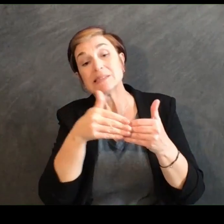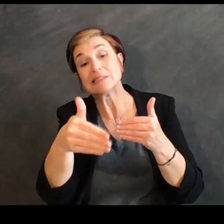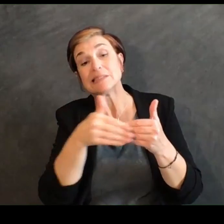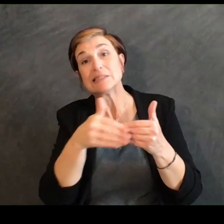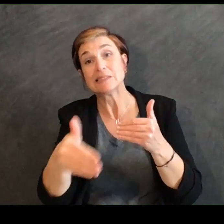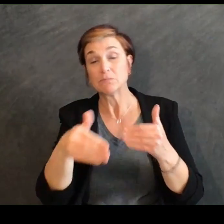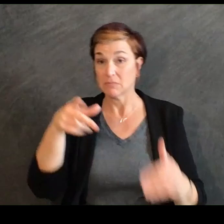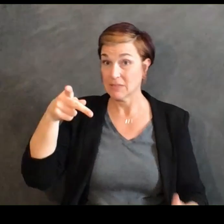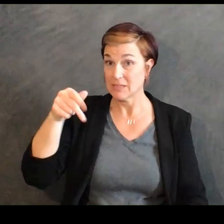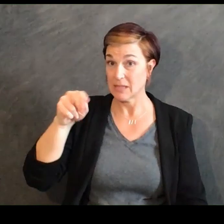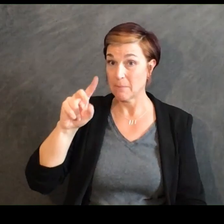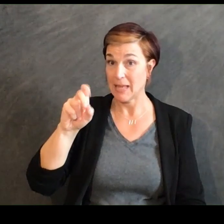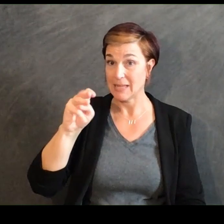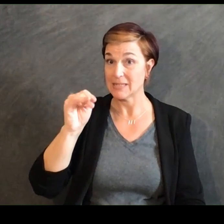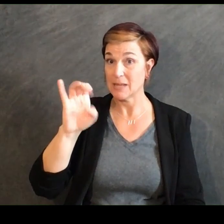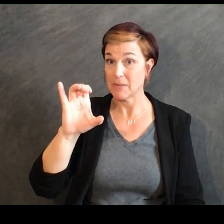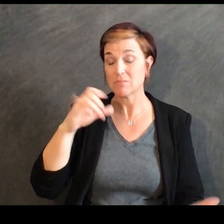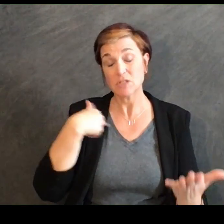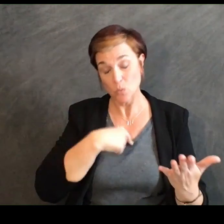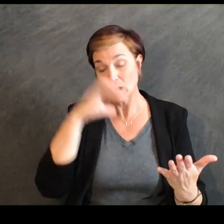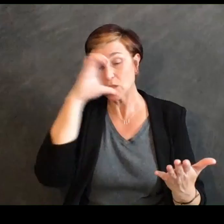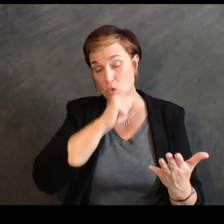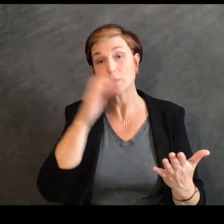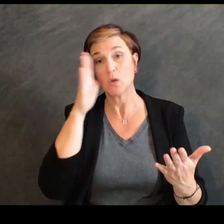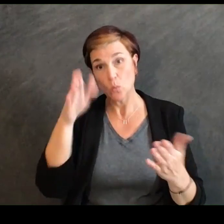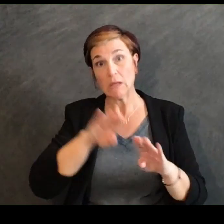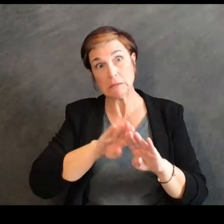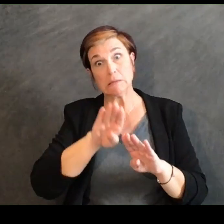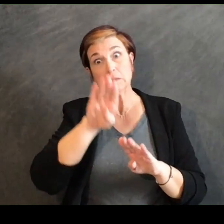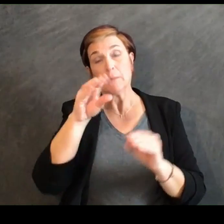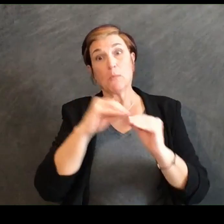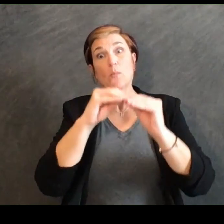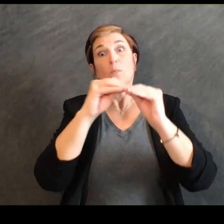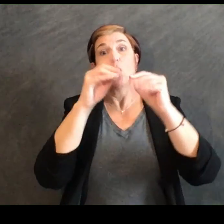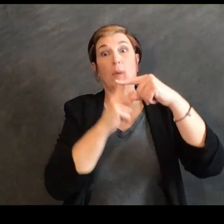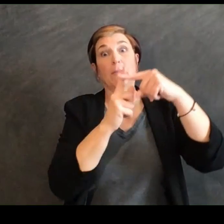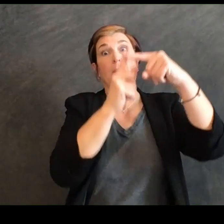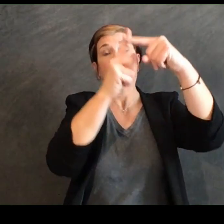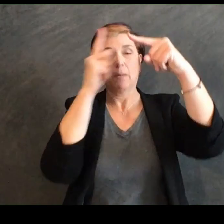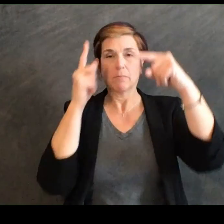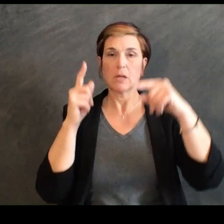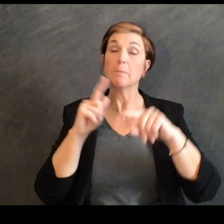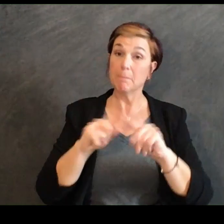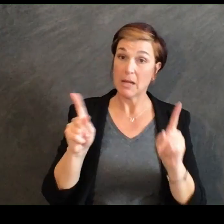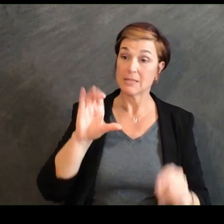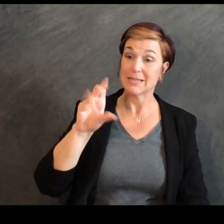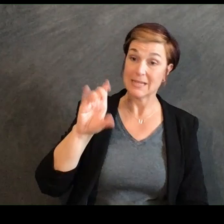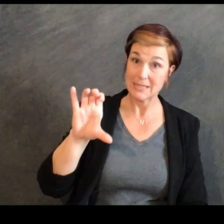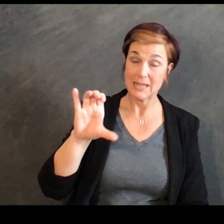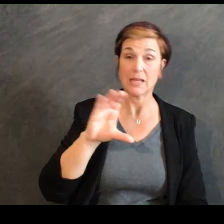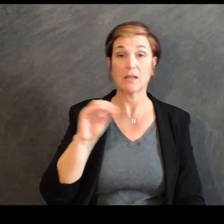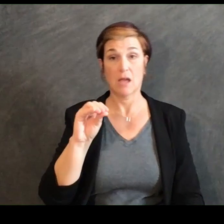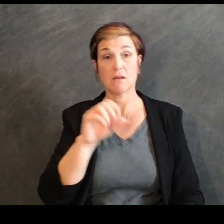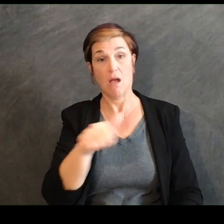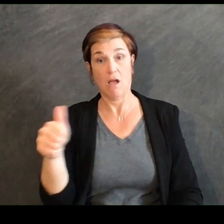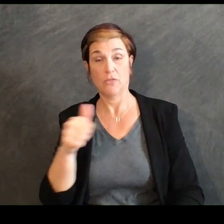it is the CDC has published guidelines on the corona virus dot-gov to enable